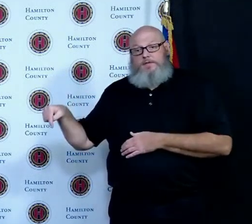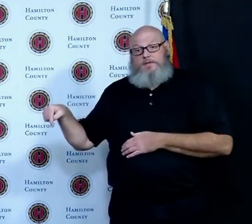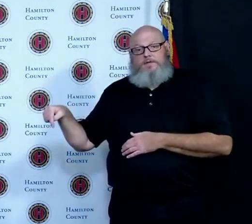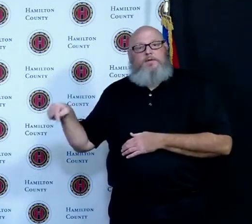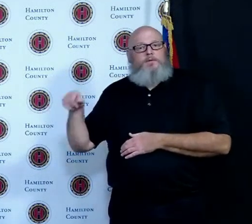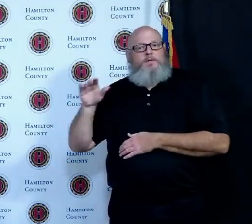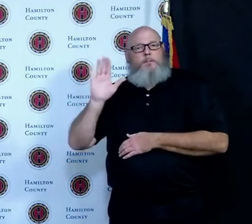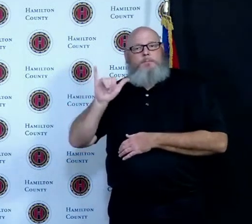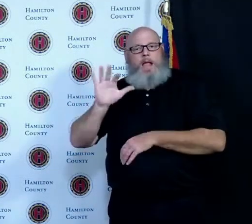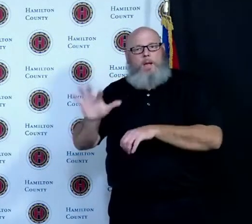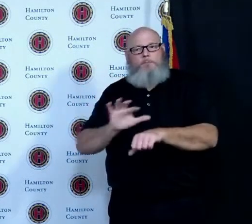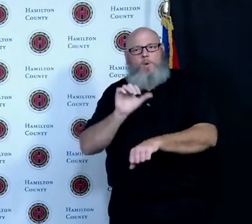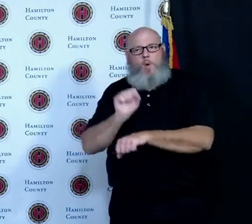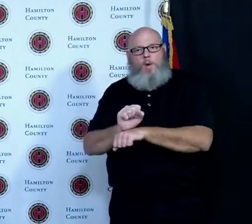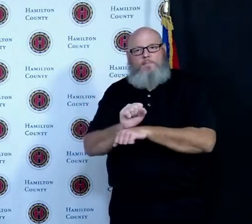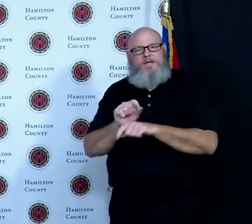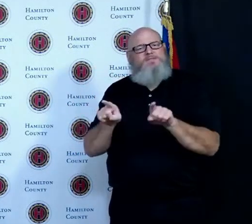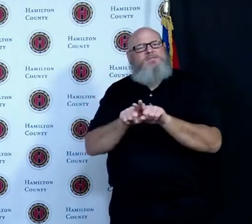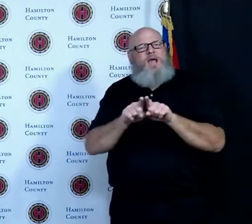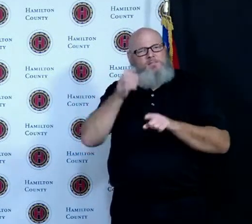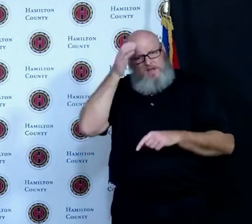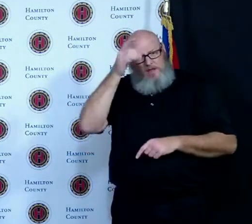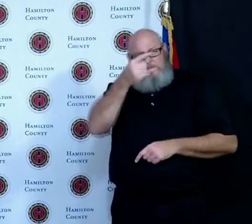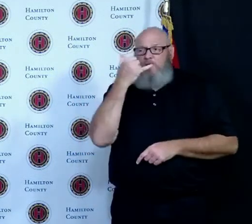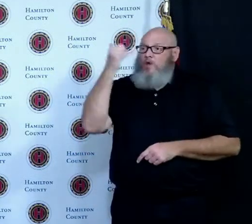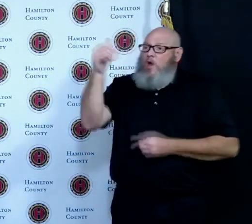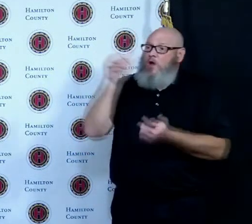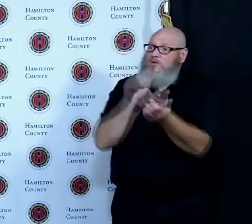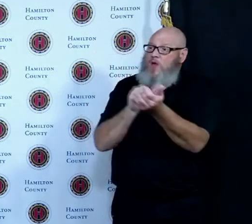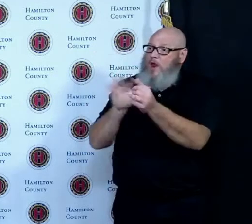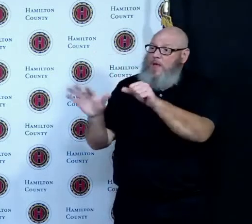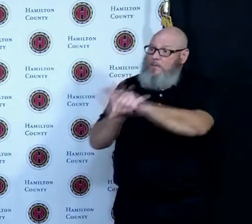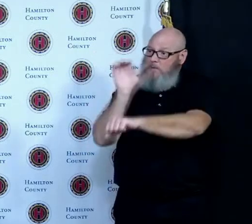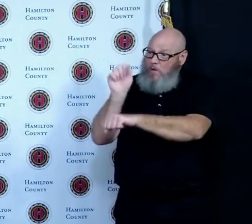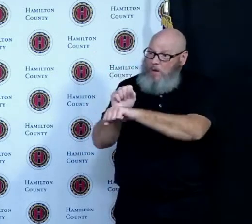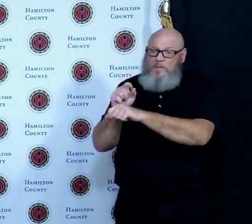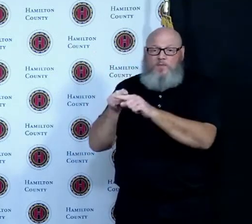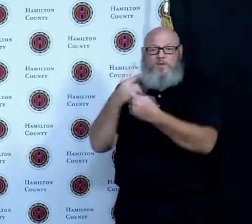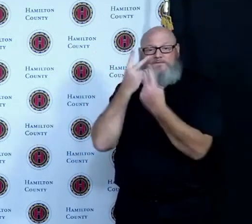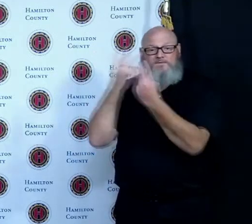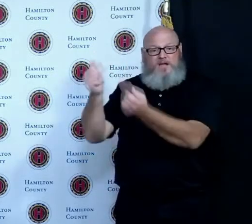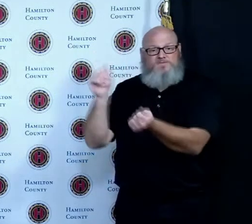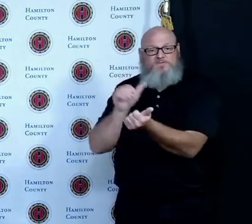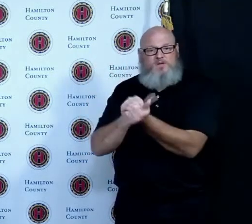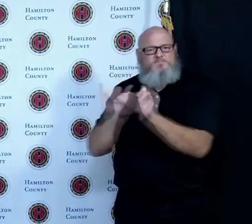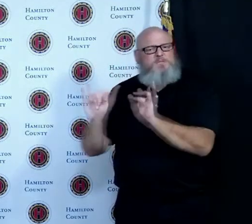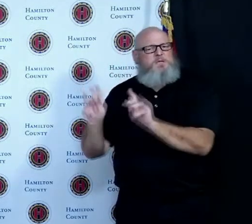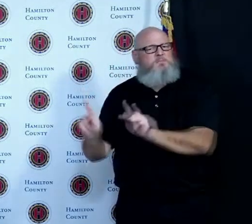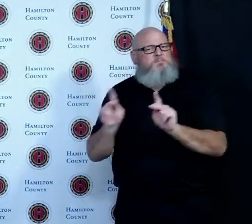care physician as we see larger amounts of doses available to my office we will work with many